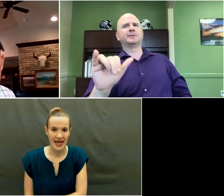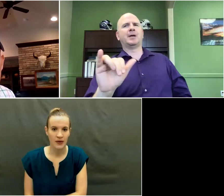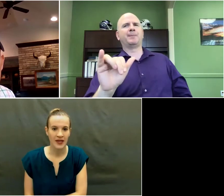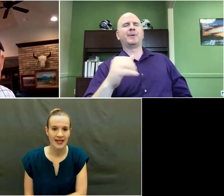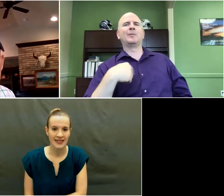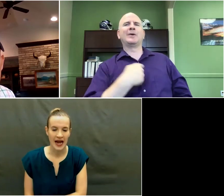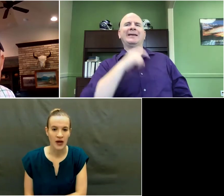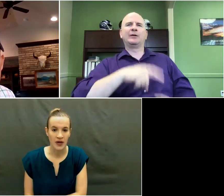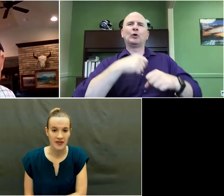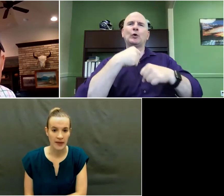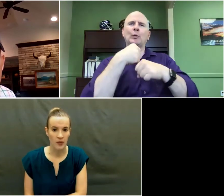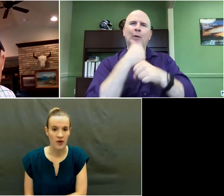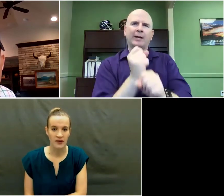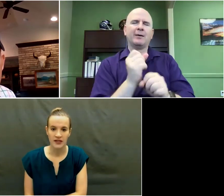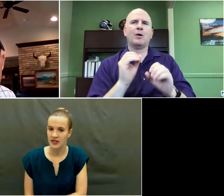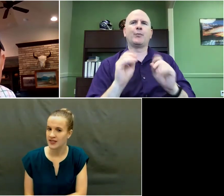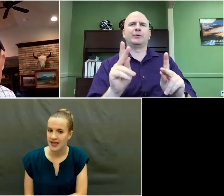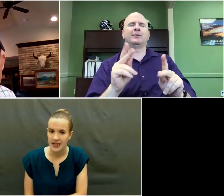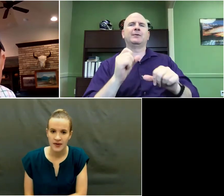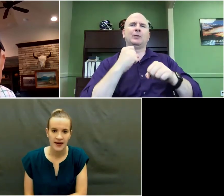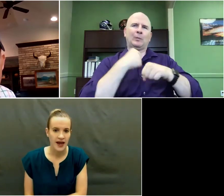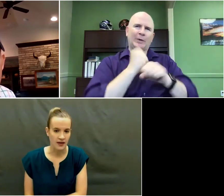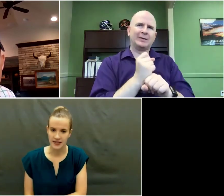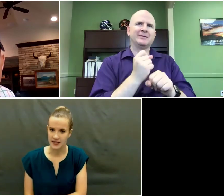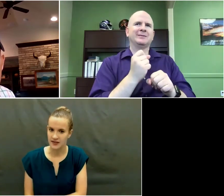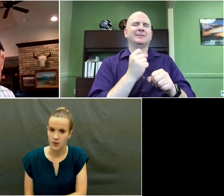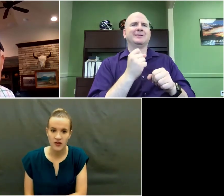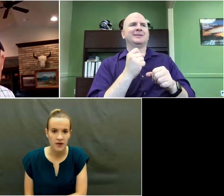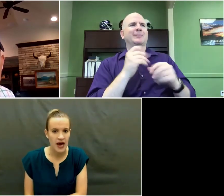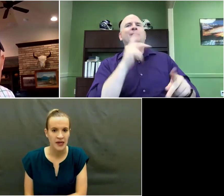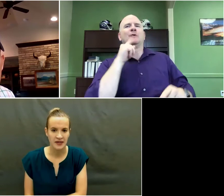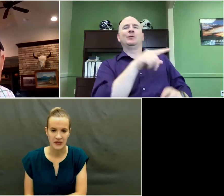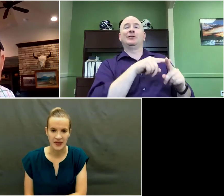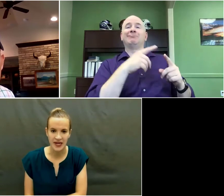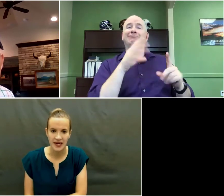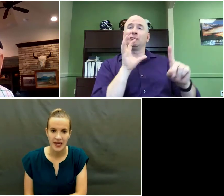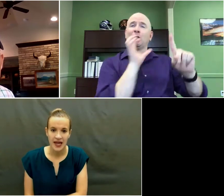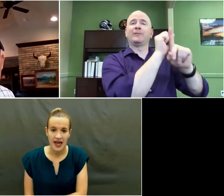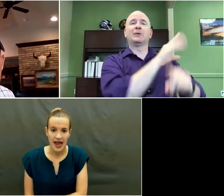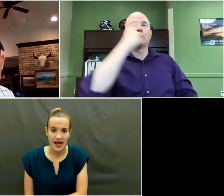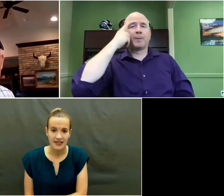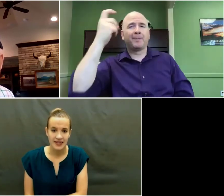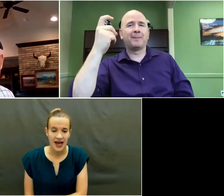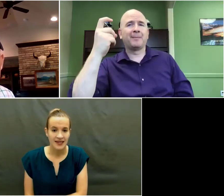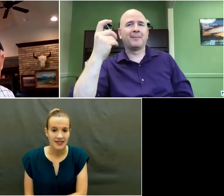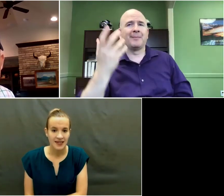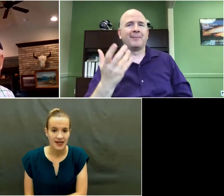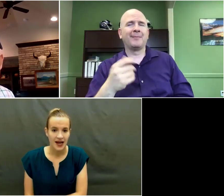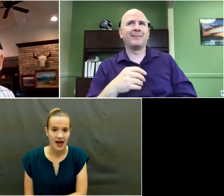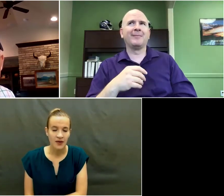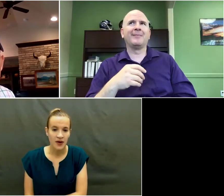I realized that I was capable, just as anyone else is with or without a disability, and that I wanted